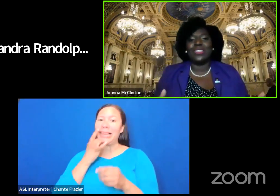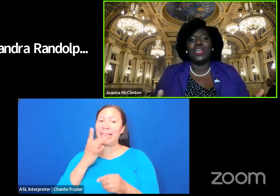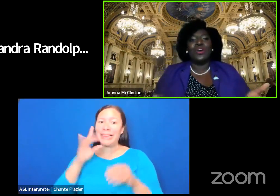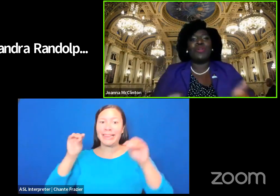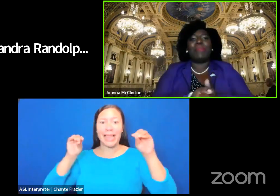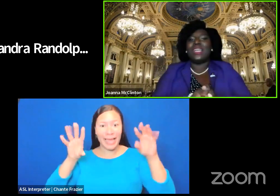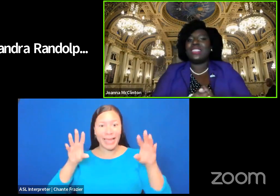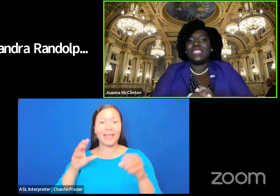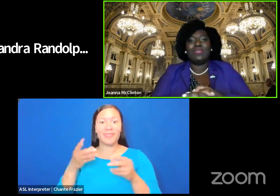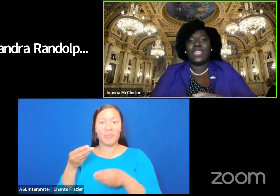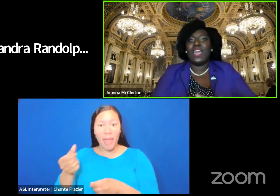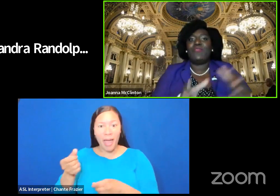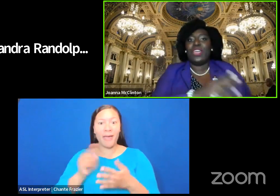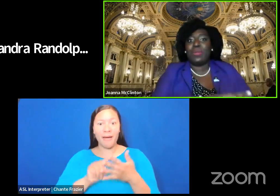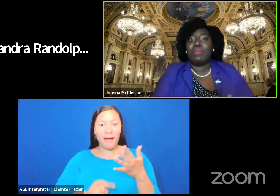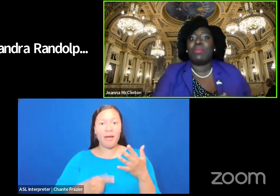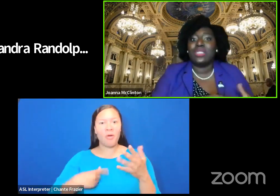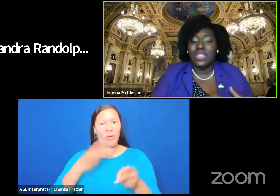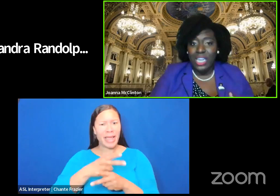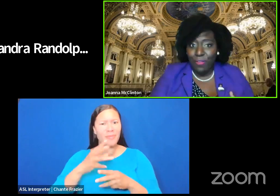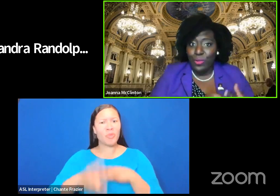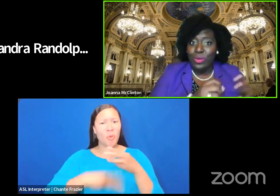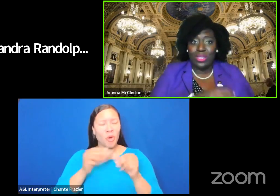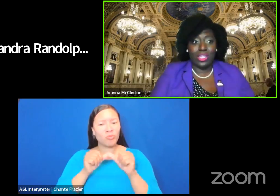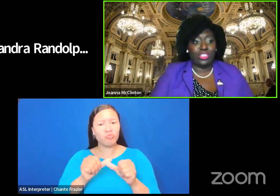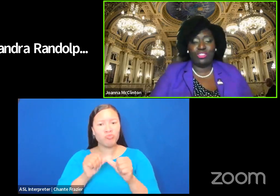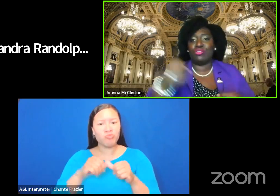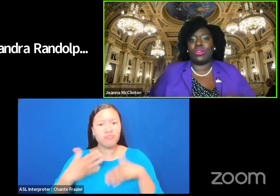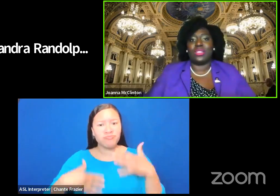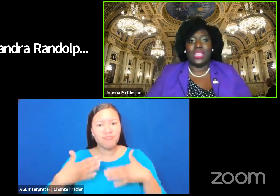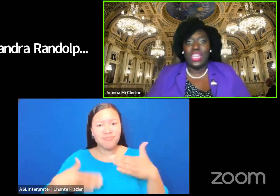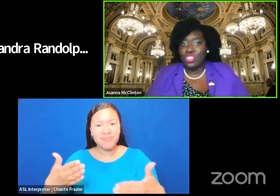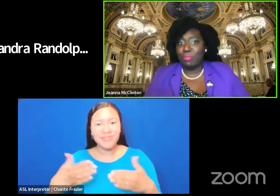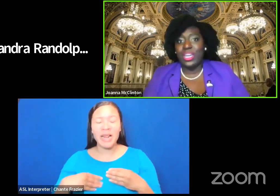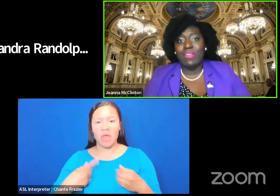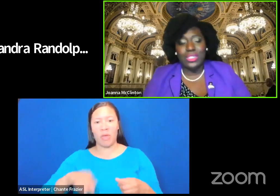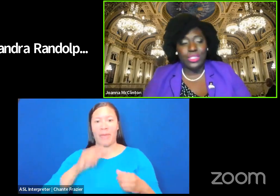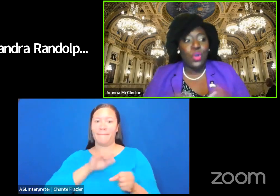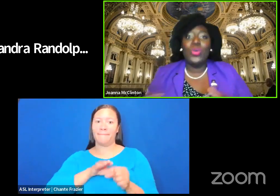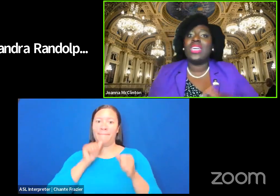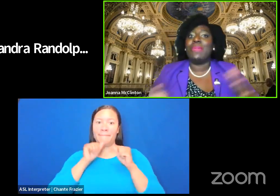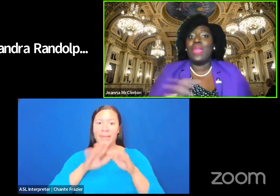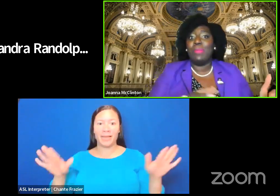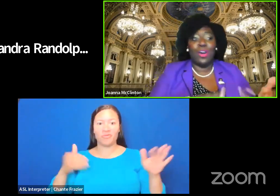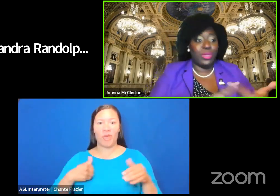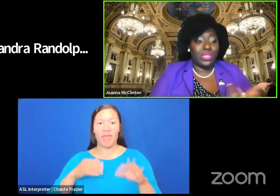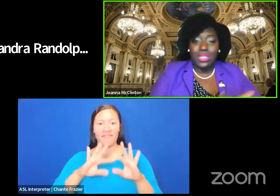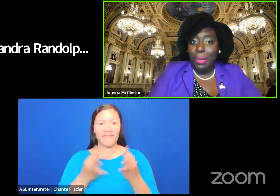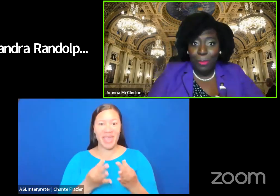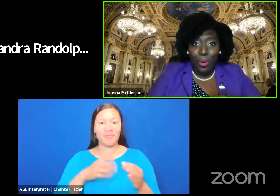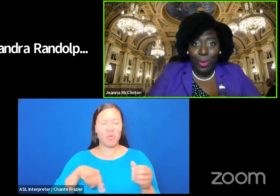business we run our home enterprises. We have the food the lights we